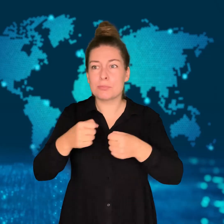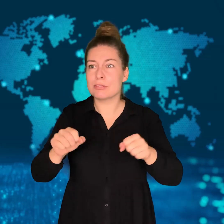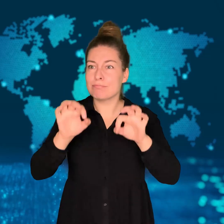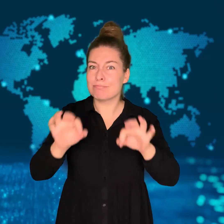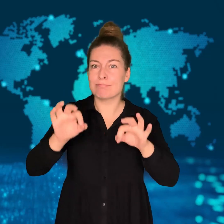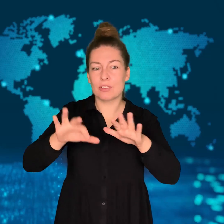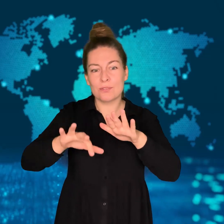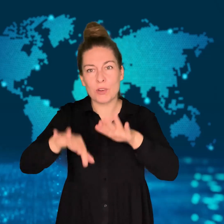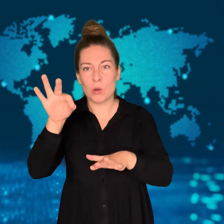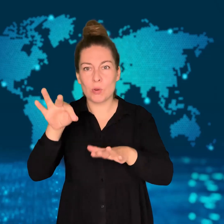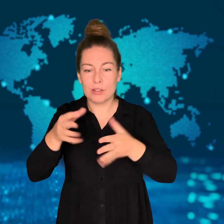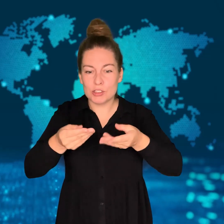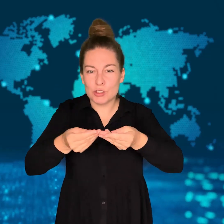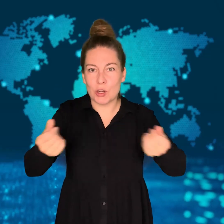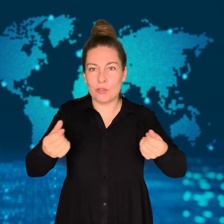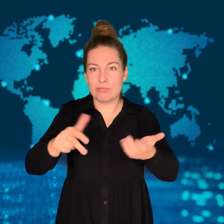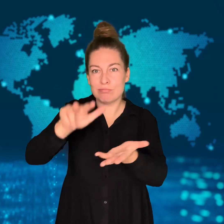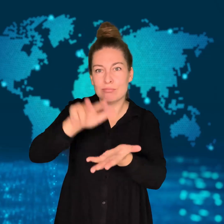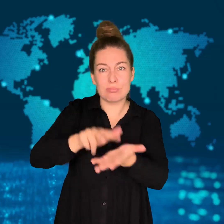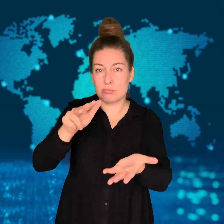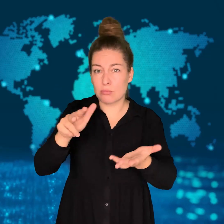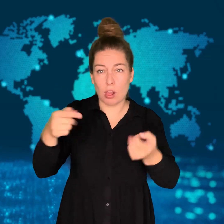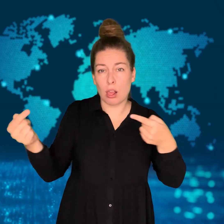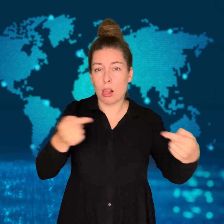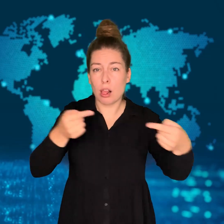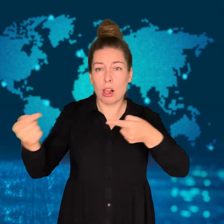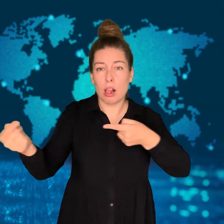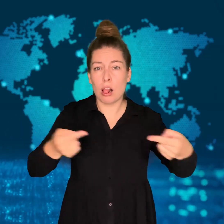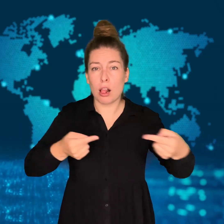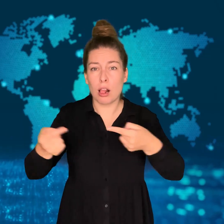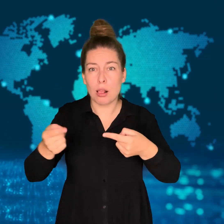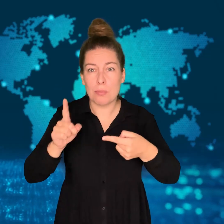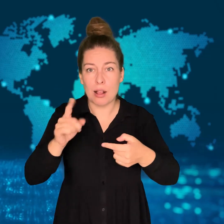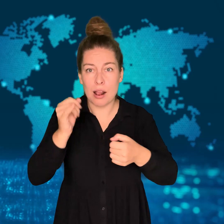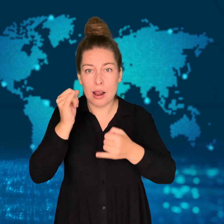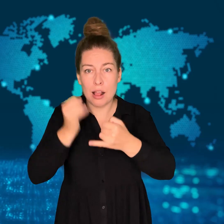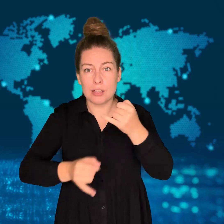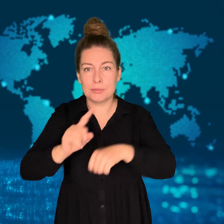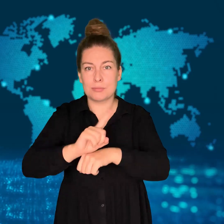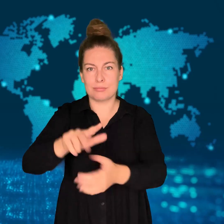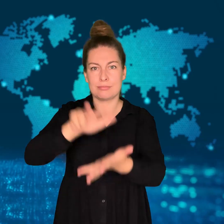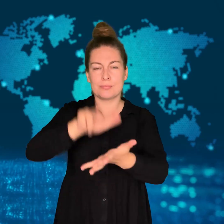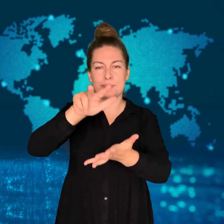Much of Washington had assumed that a shutdown was unavoidable.